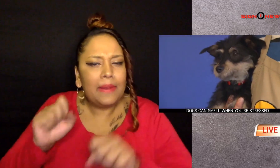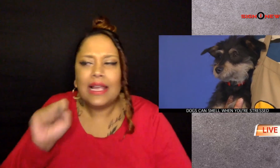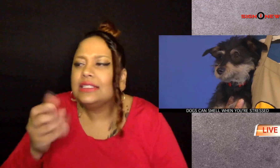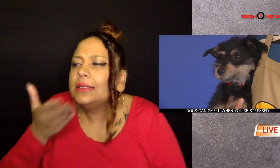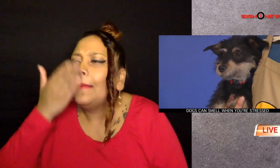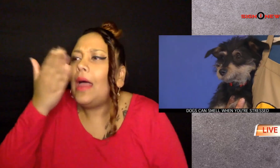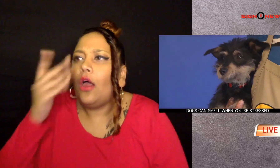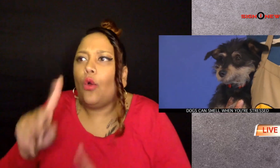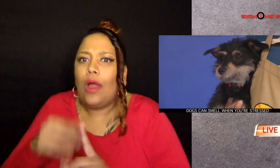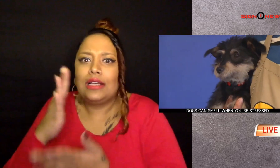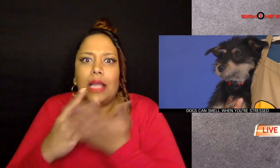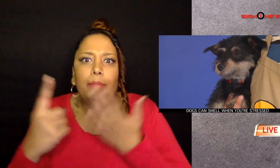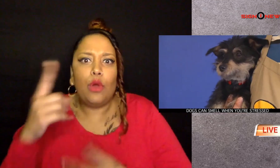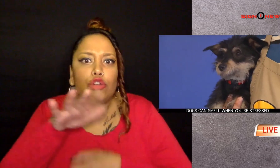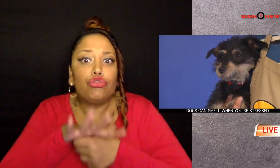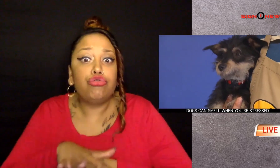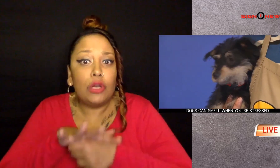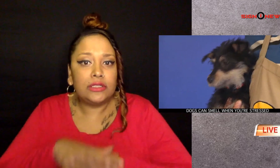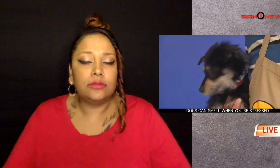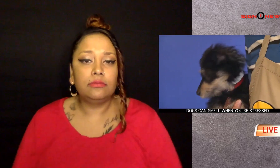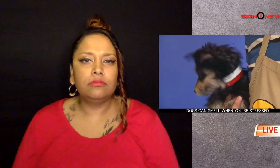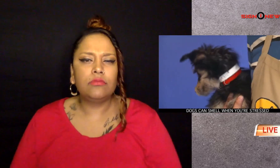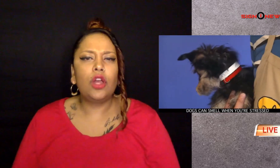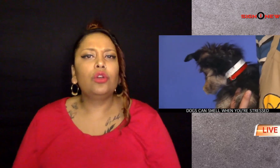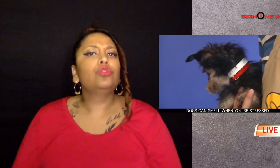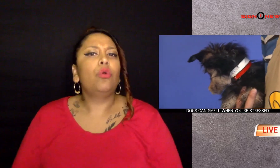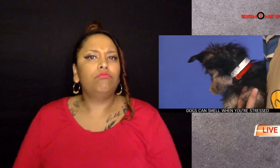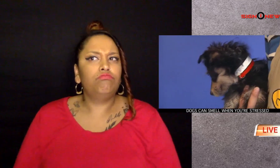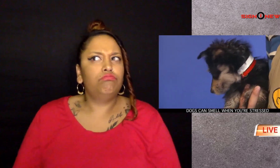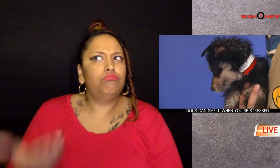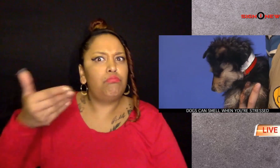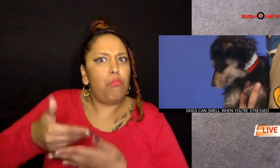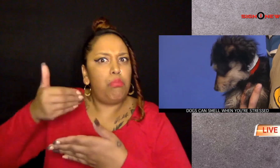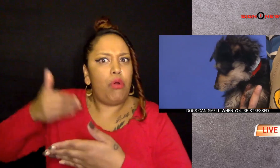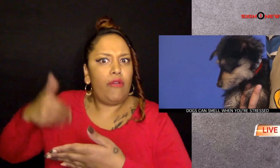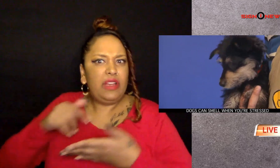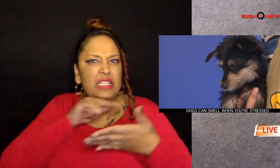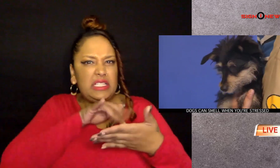according to the study dogs appear to be able to smell when someone is stressed